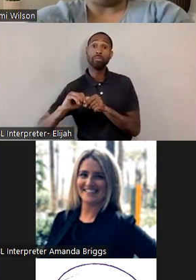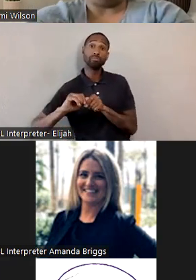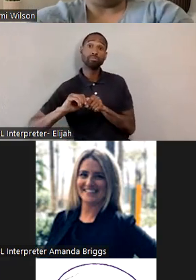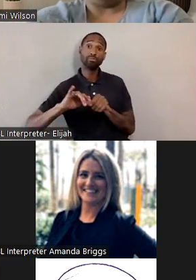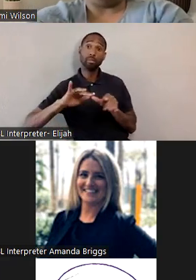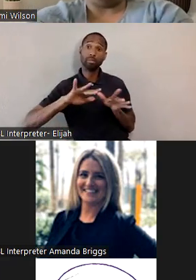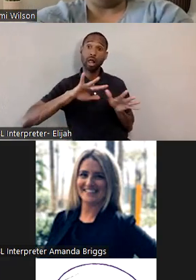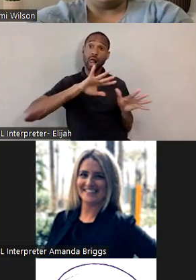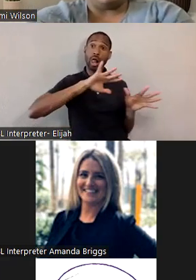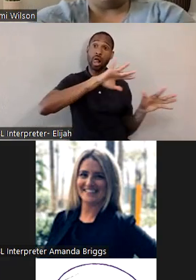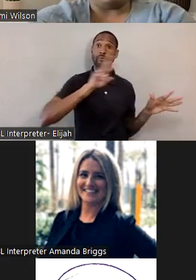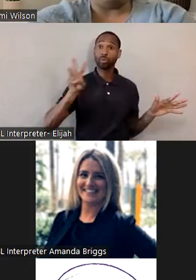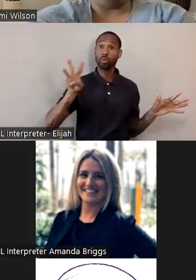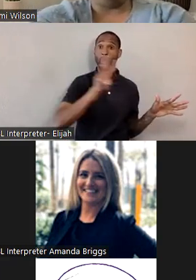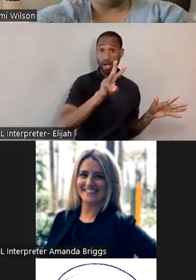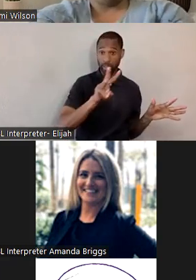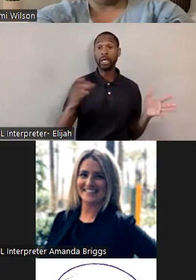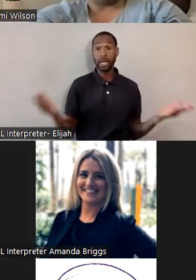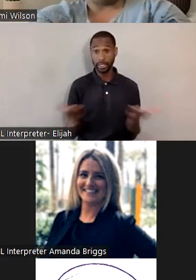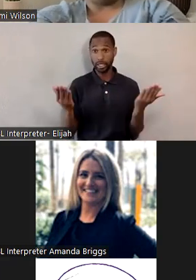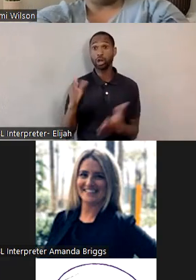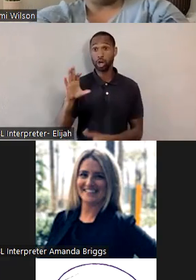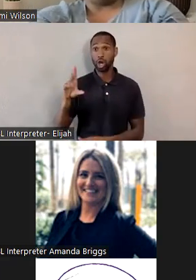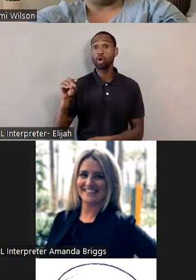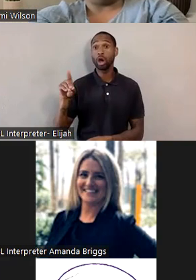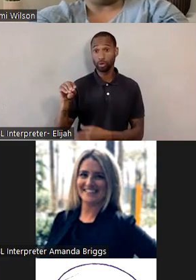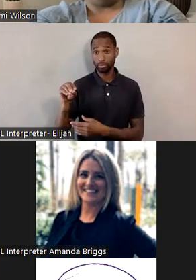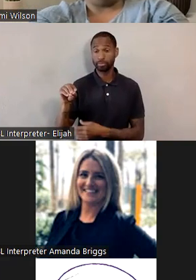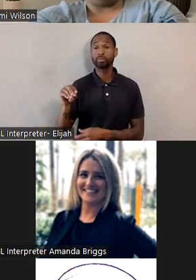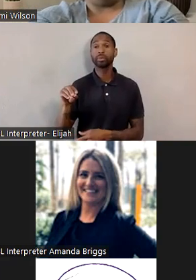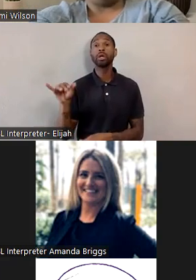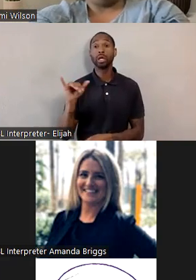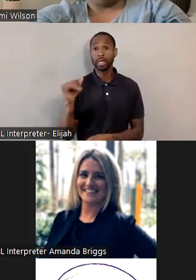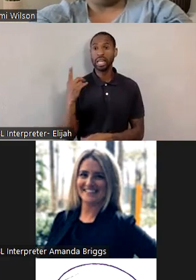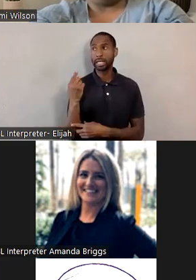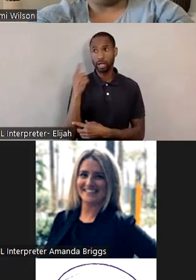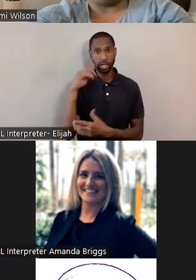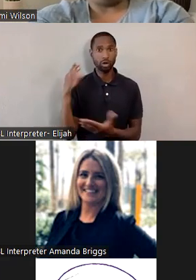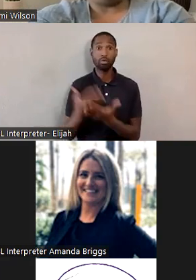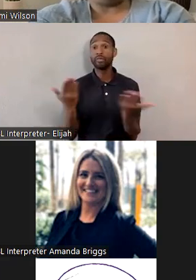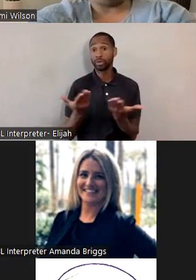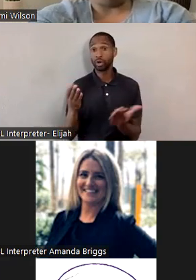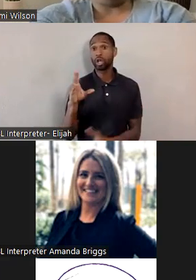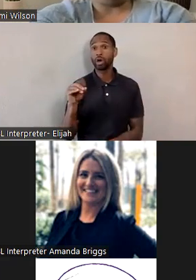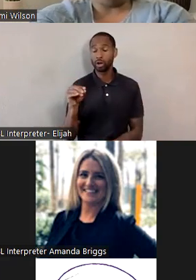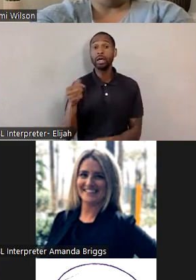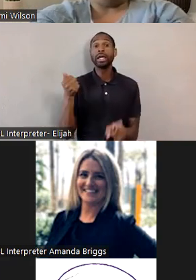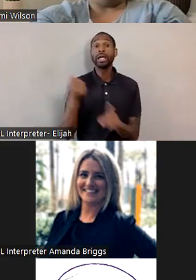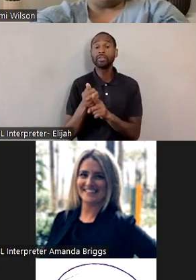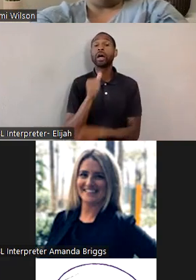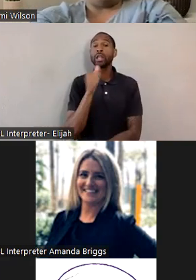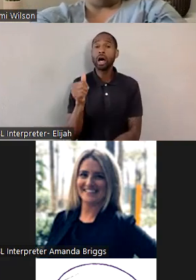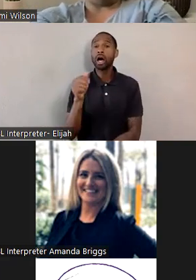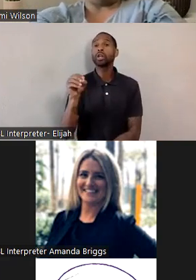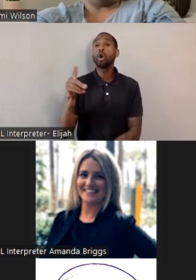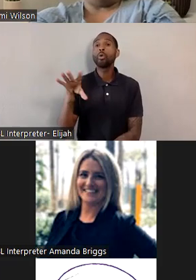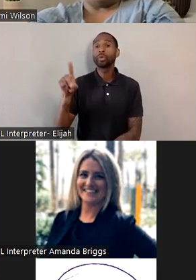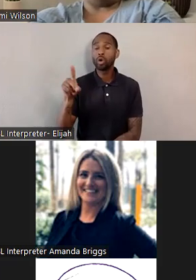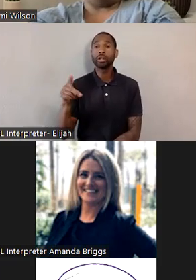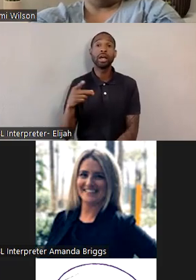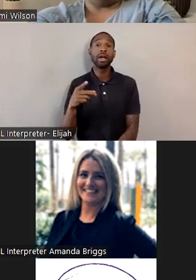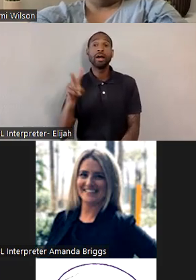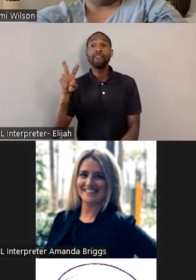It is in Colorado as of last year. It is a non-opioid, veterinary tranquilizer.